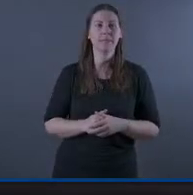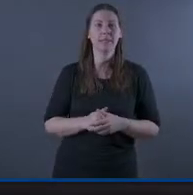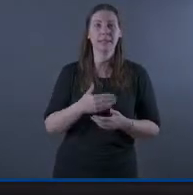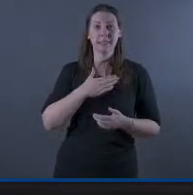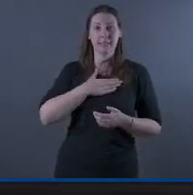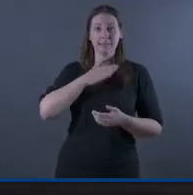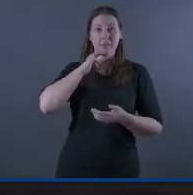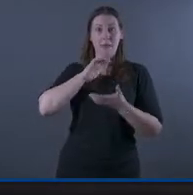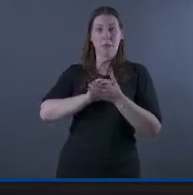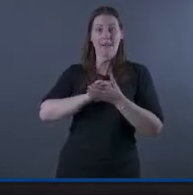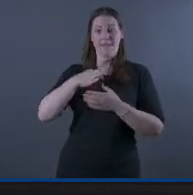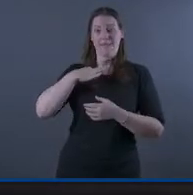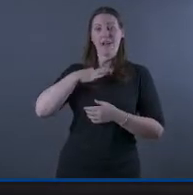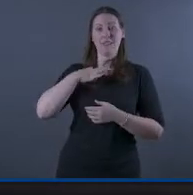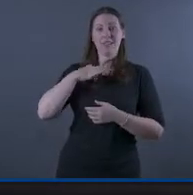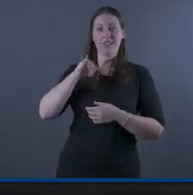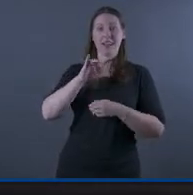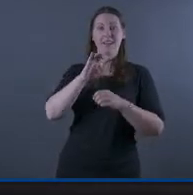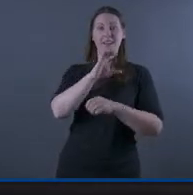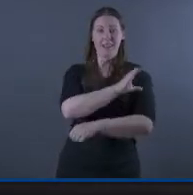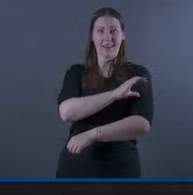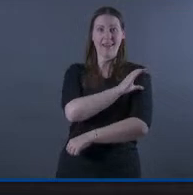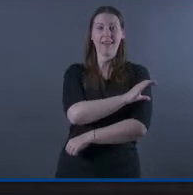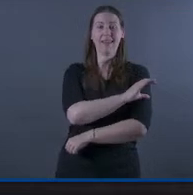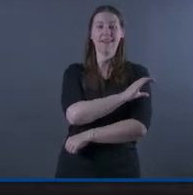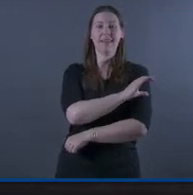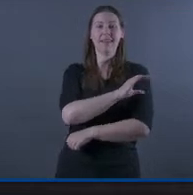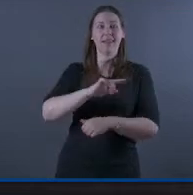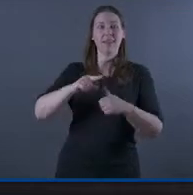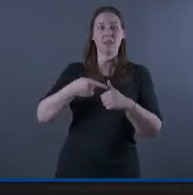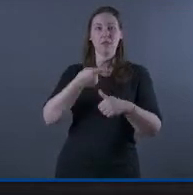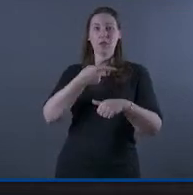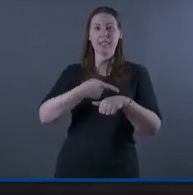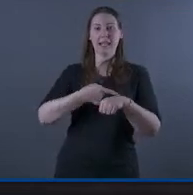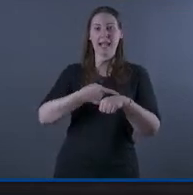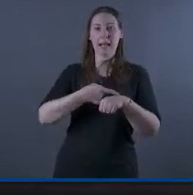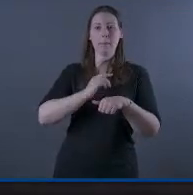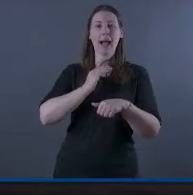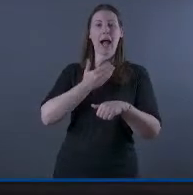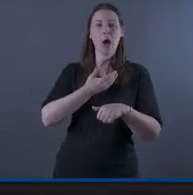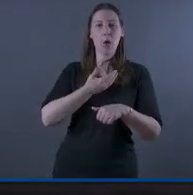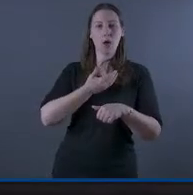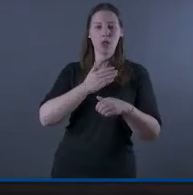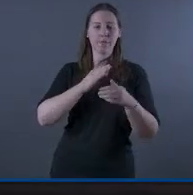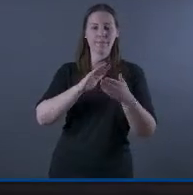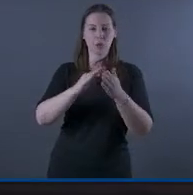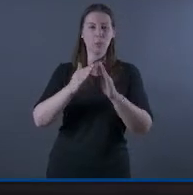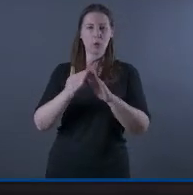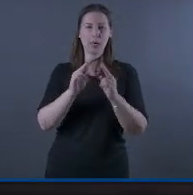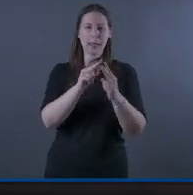our community partners bringing their community members in. And she said it was just a noticeable change.